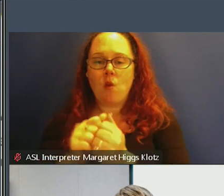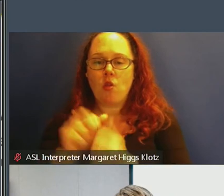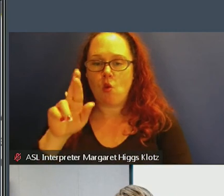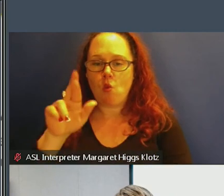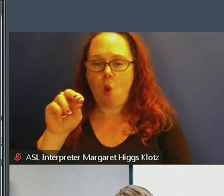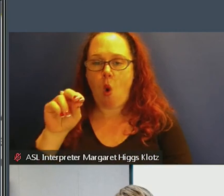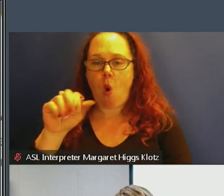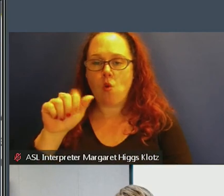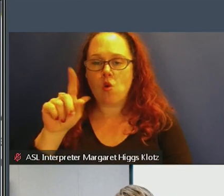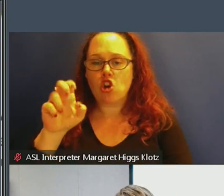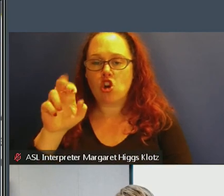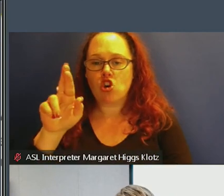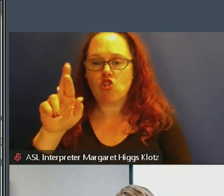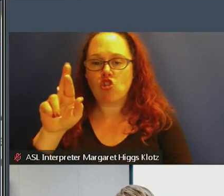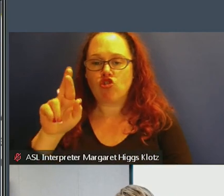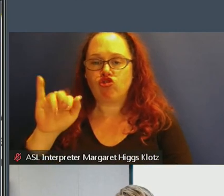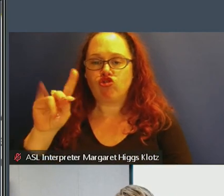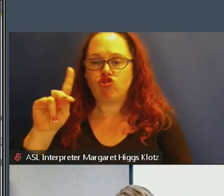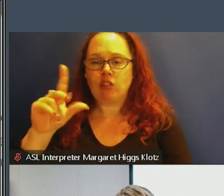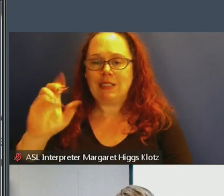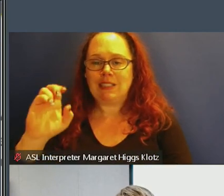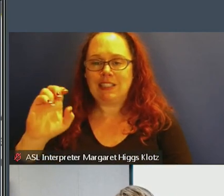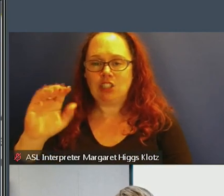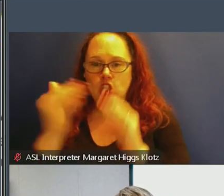And I did let me oppose the building a bigger